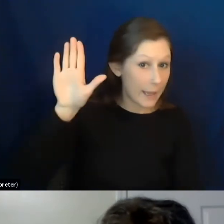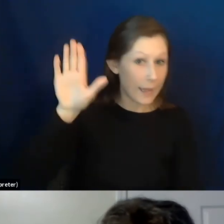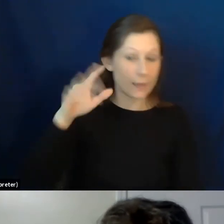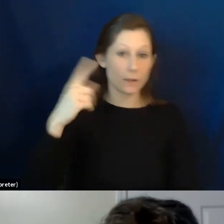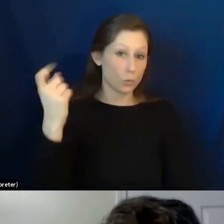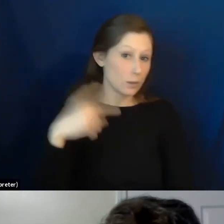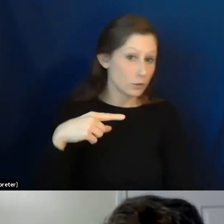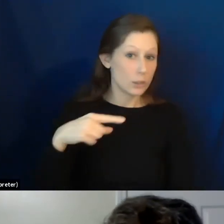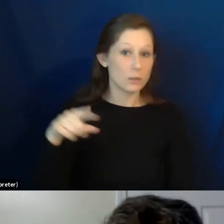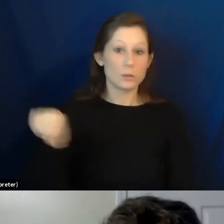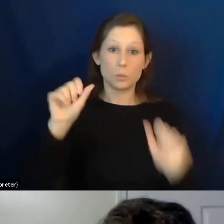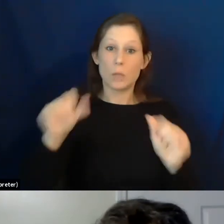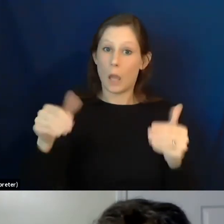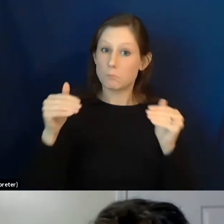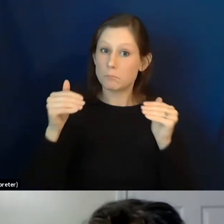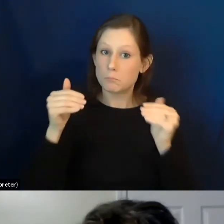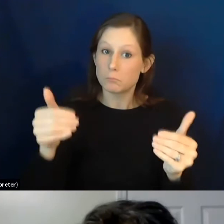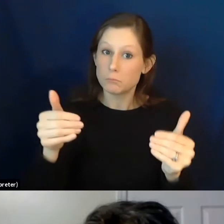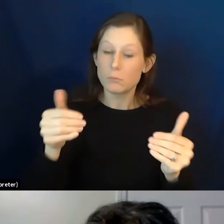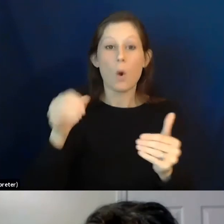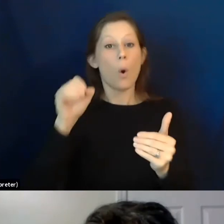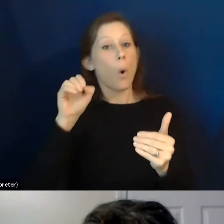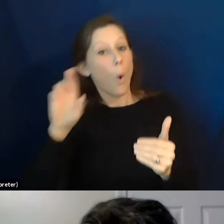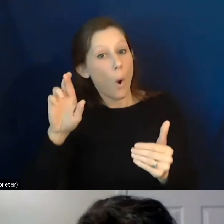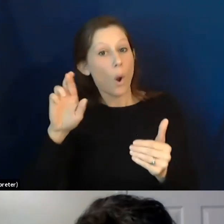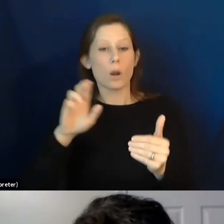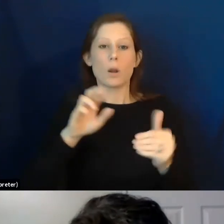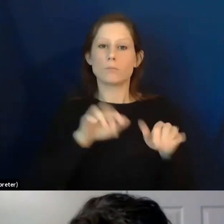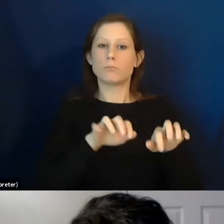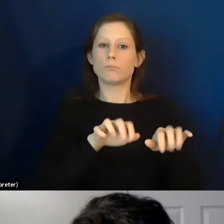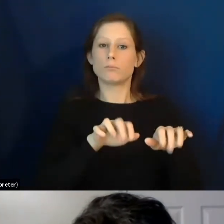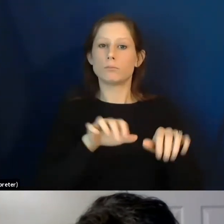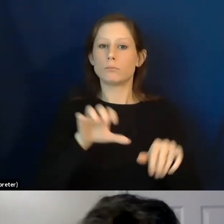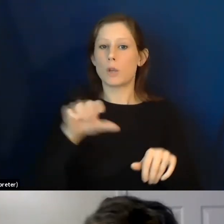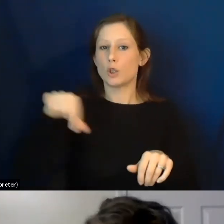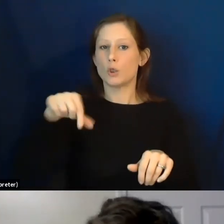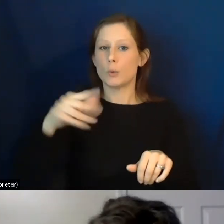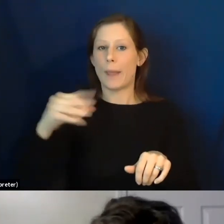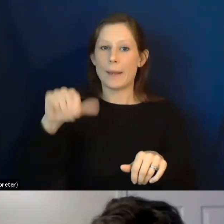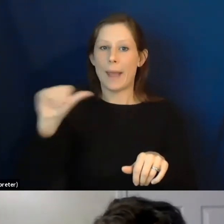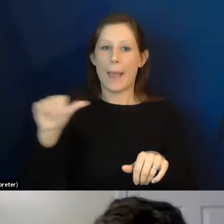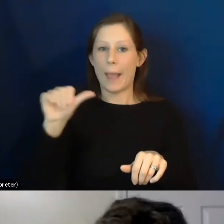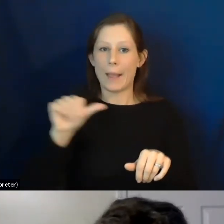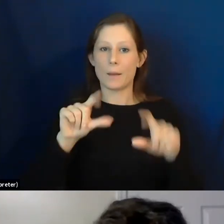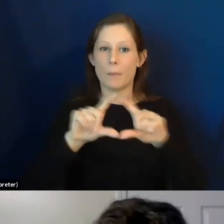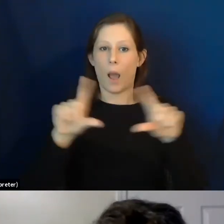please feel free or you can put a question in the QA box.